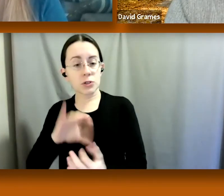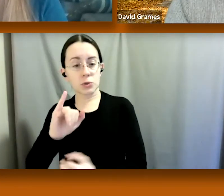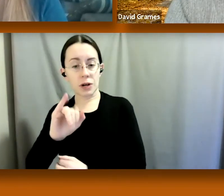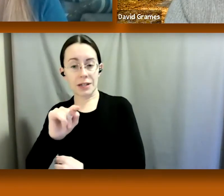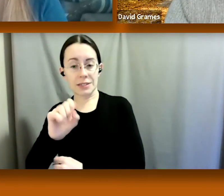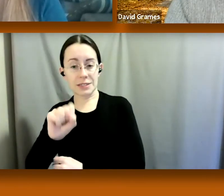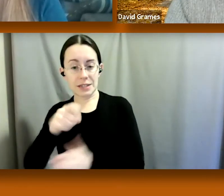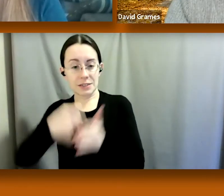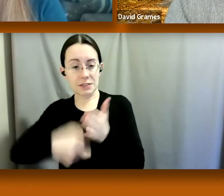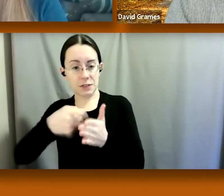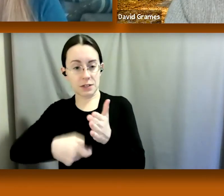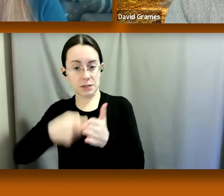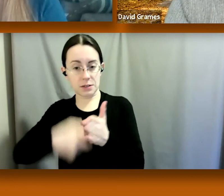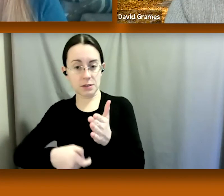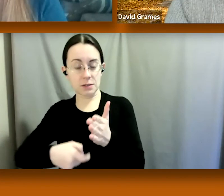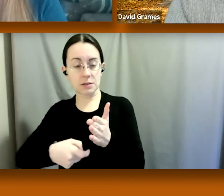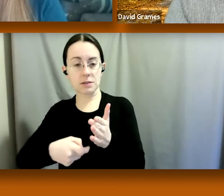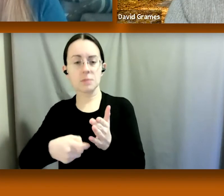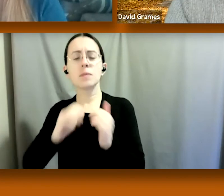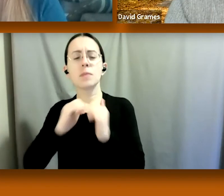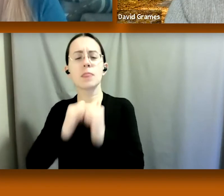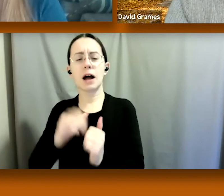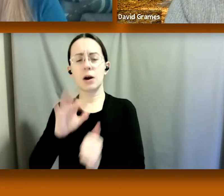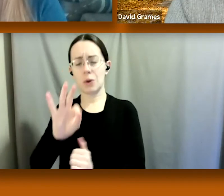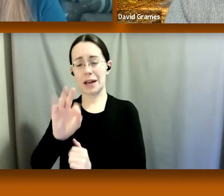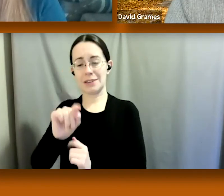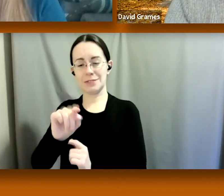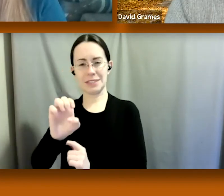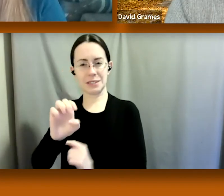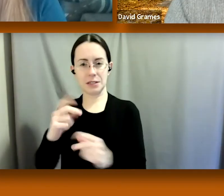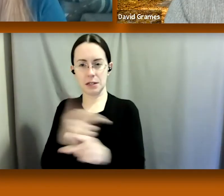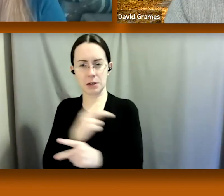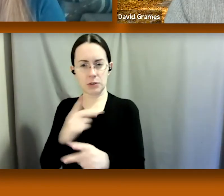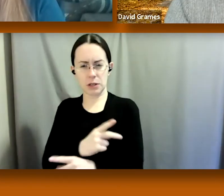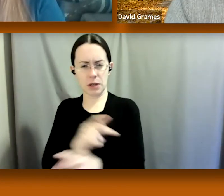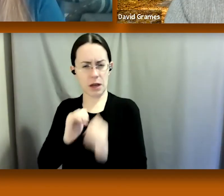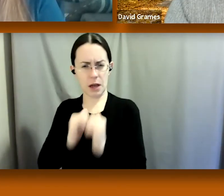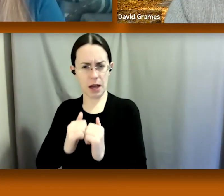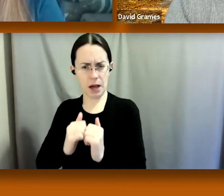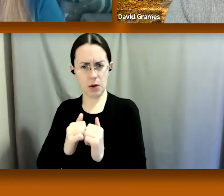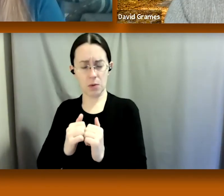explaining how the FTE is calculated, and I believe that question came in